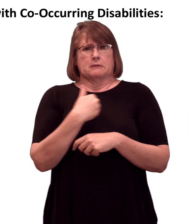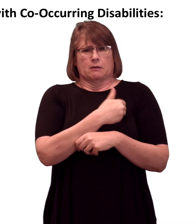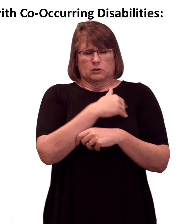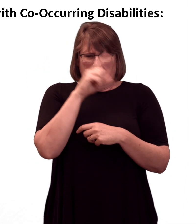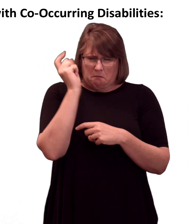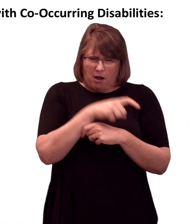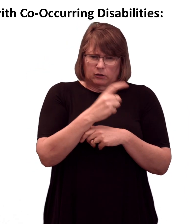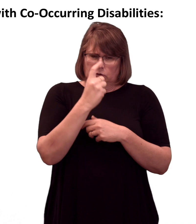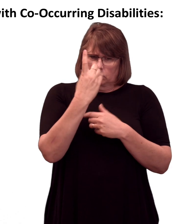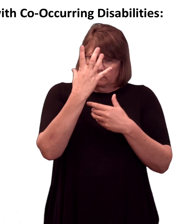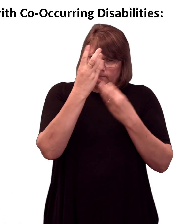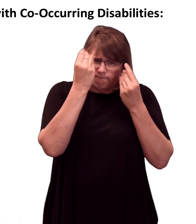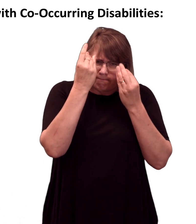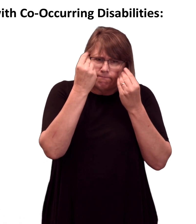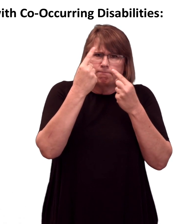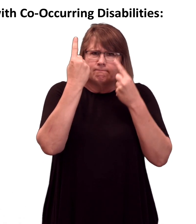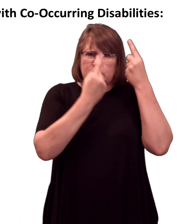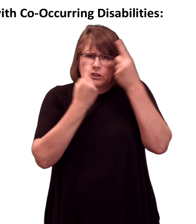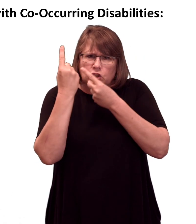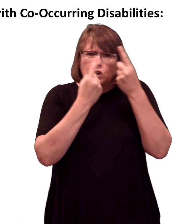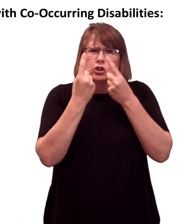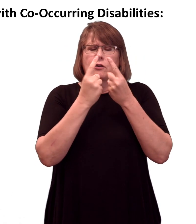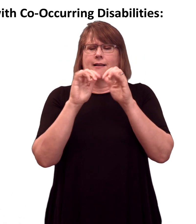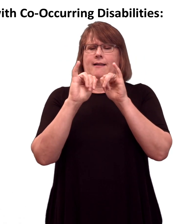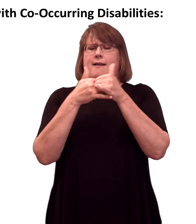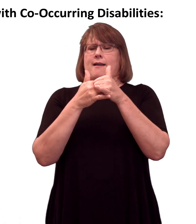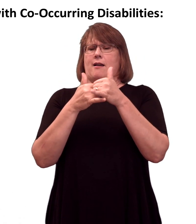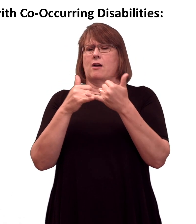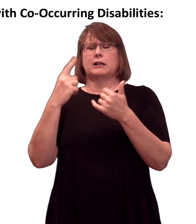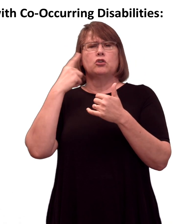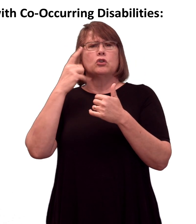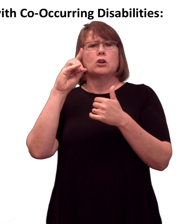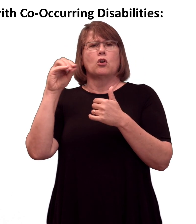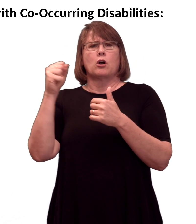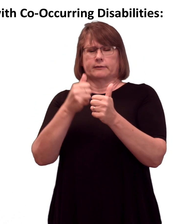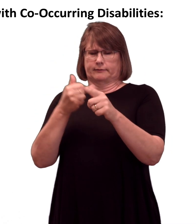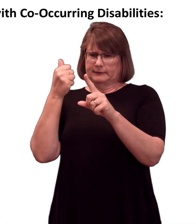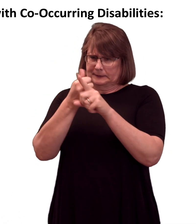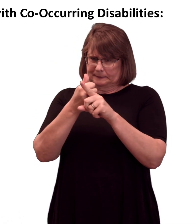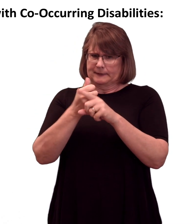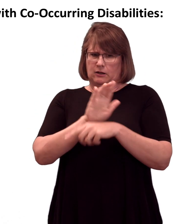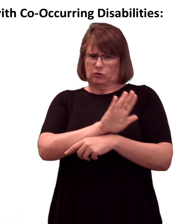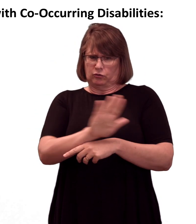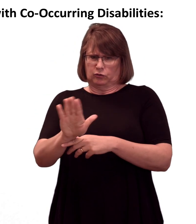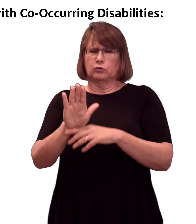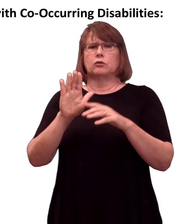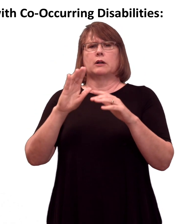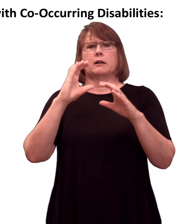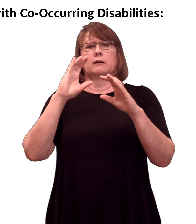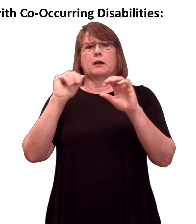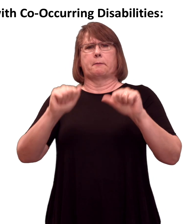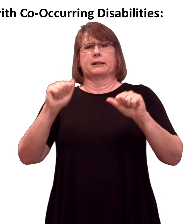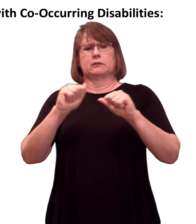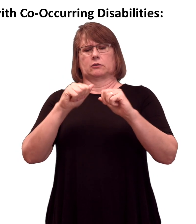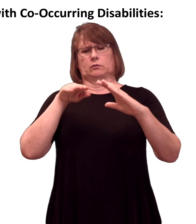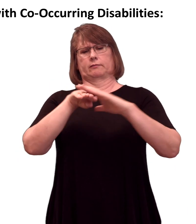Team members must consider how deafness or hearing loss impacts the student’s ability to understand